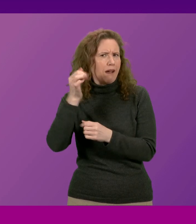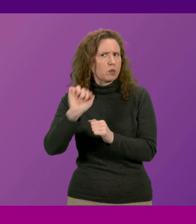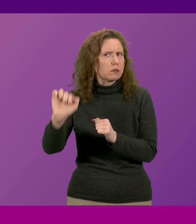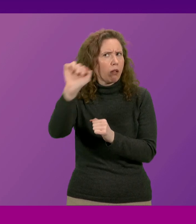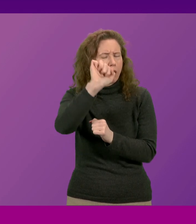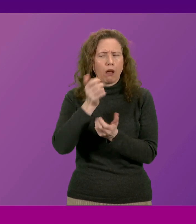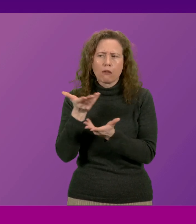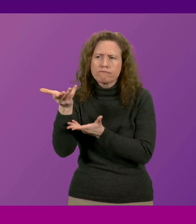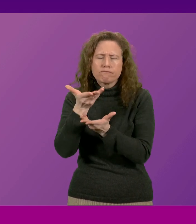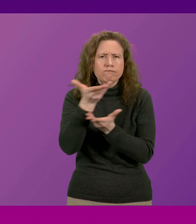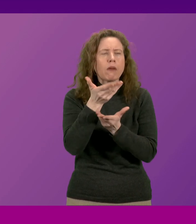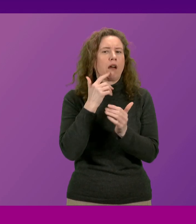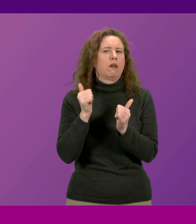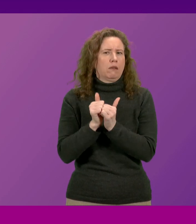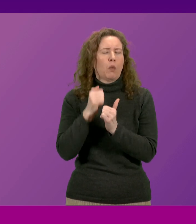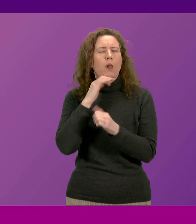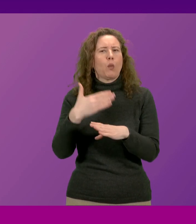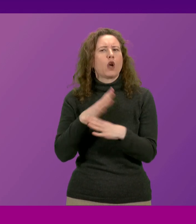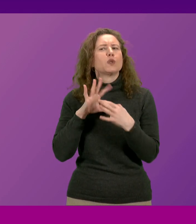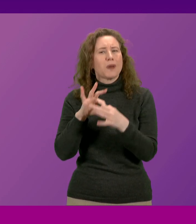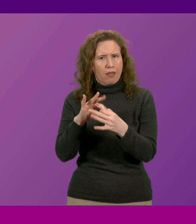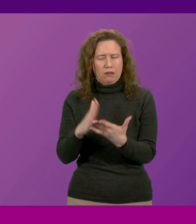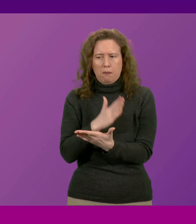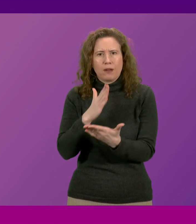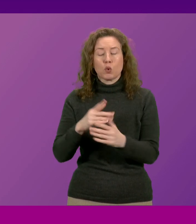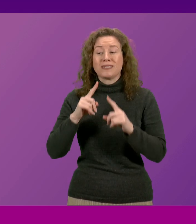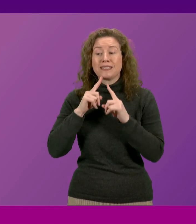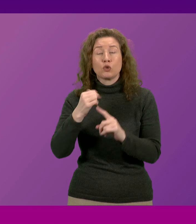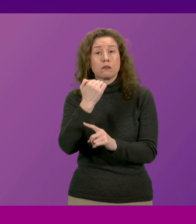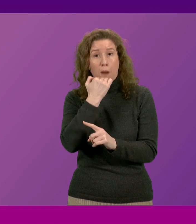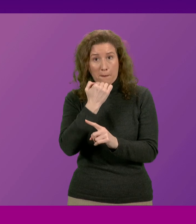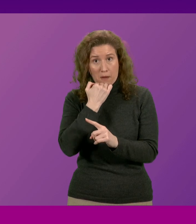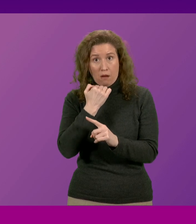Government and local authorities will work together to ensure that teacher numbers are